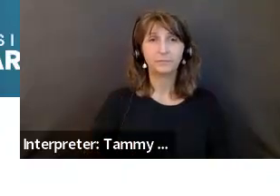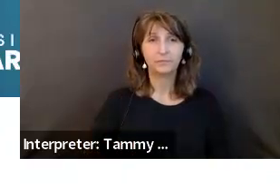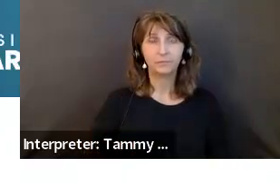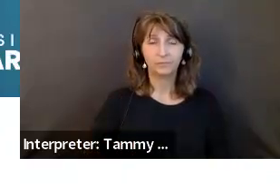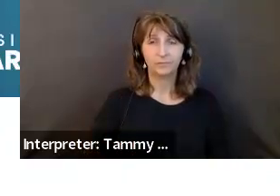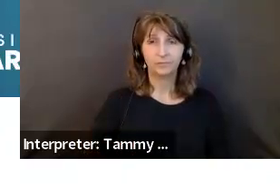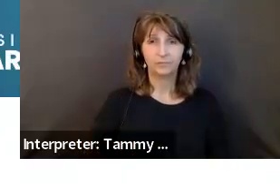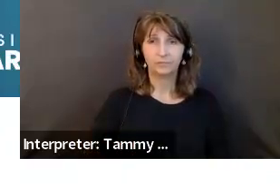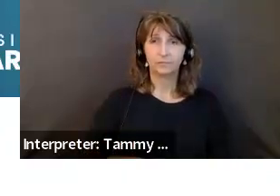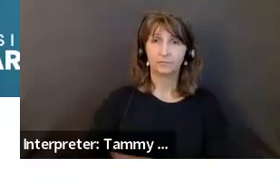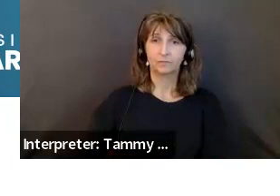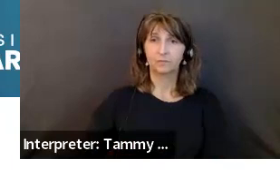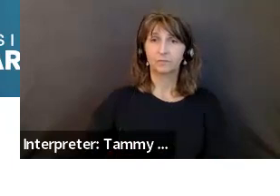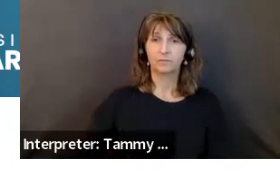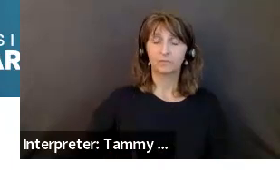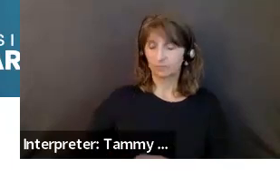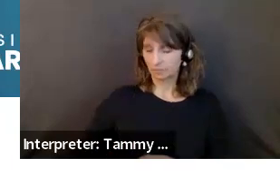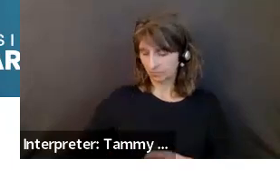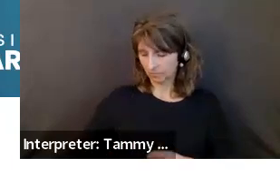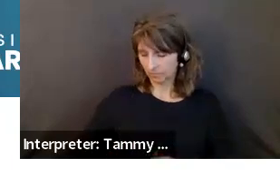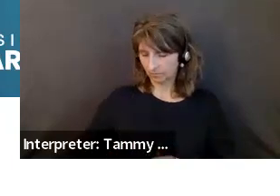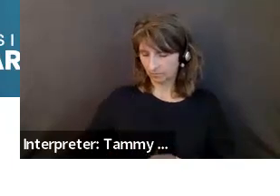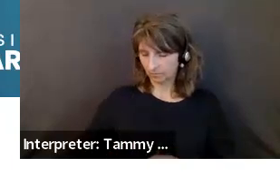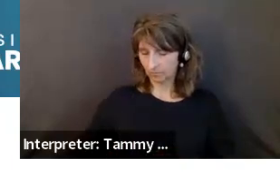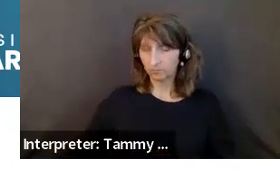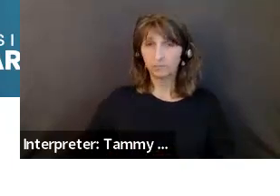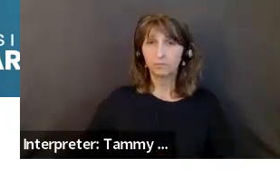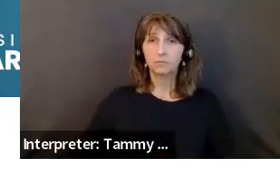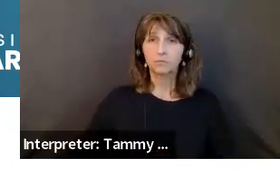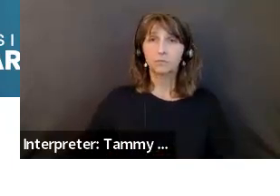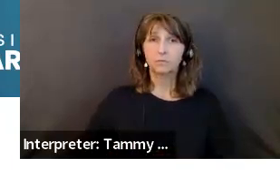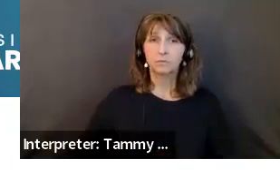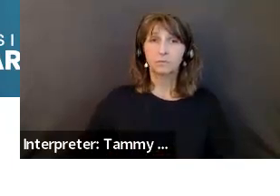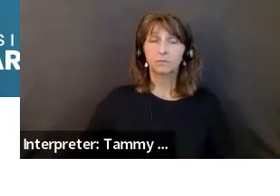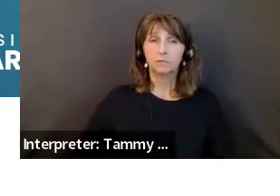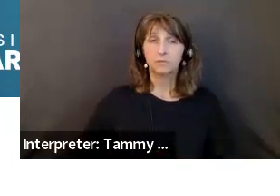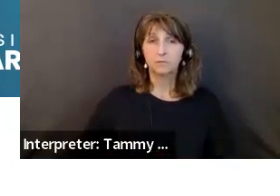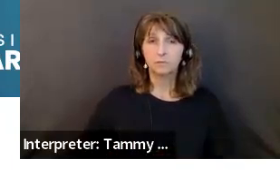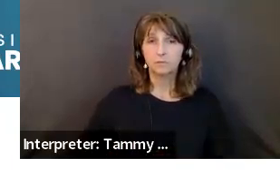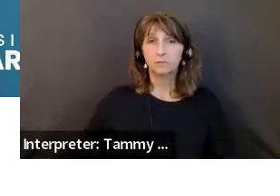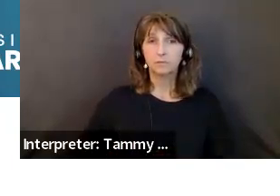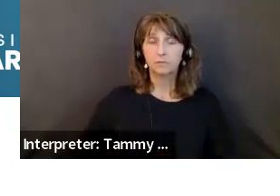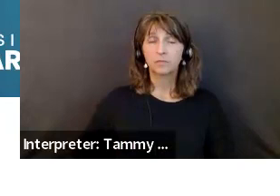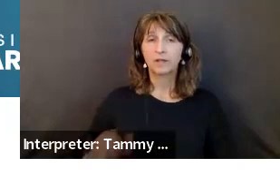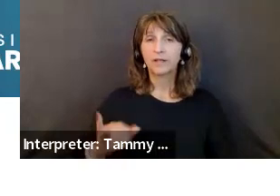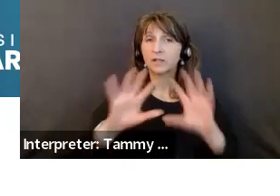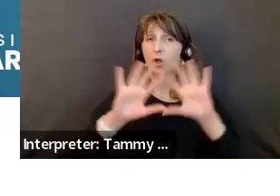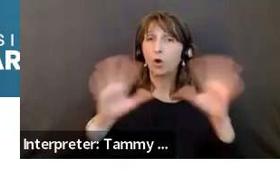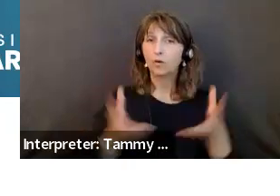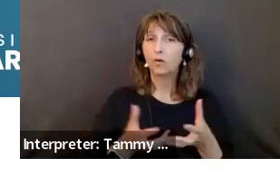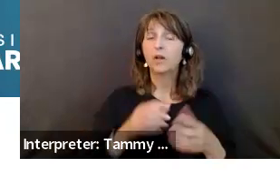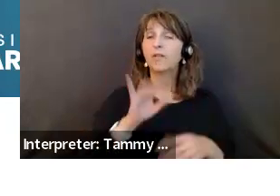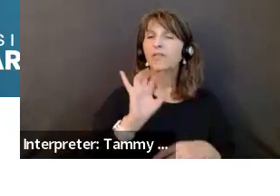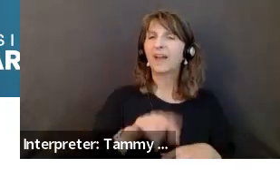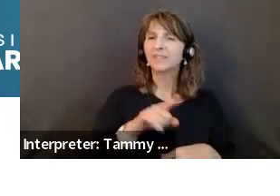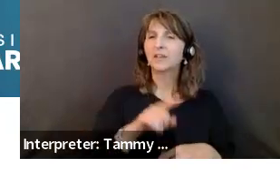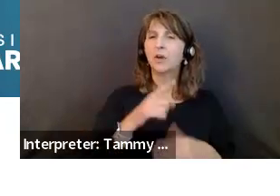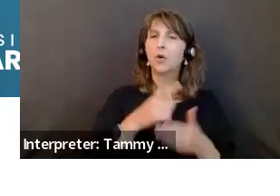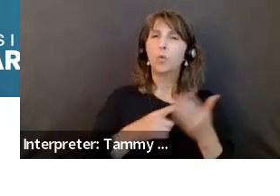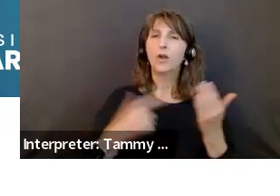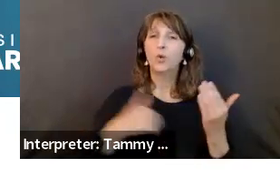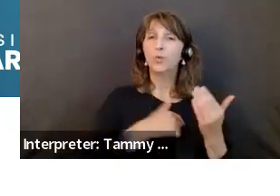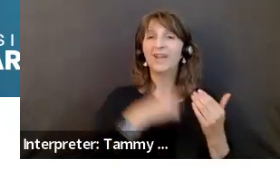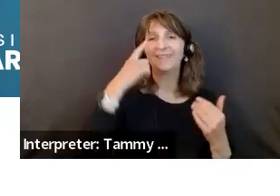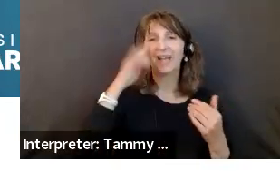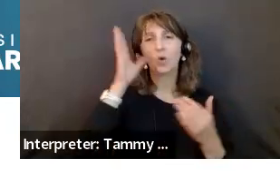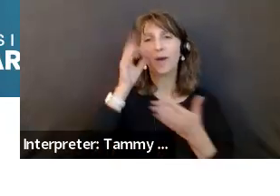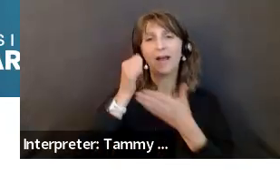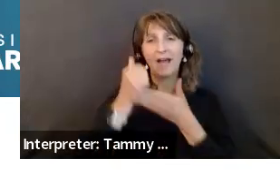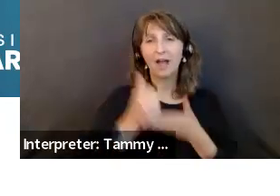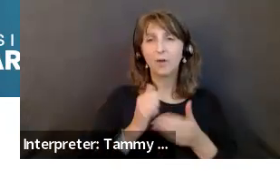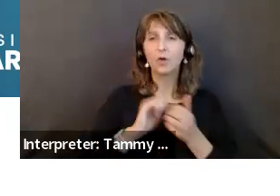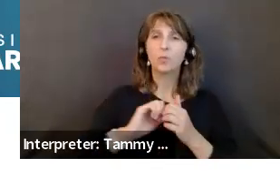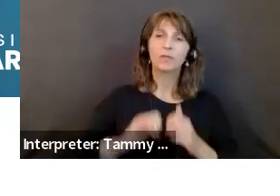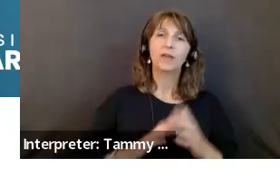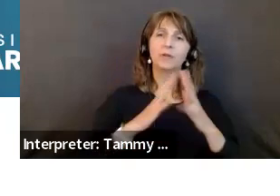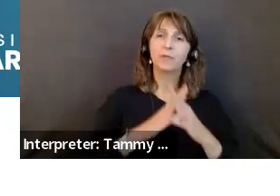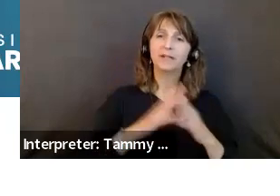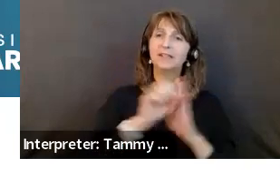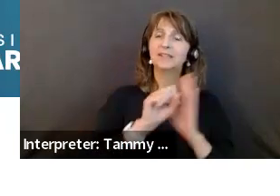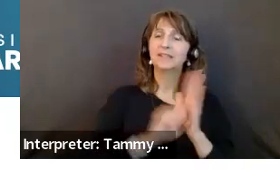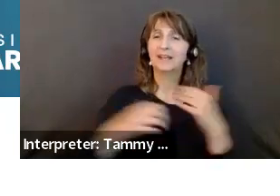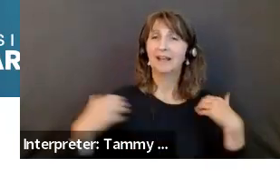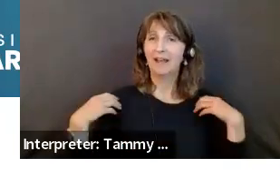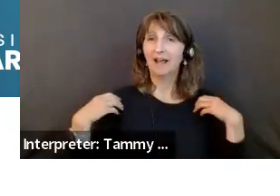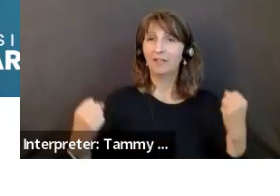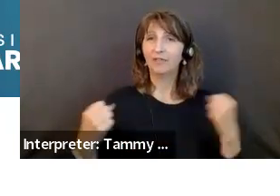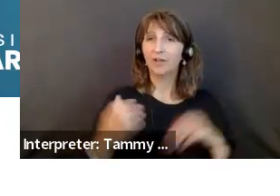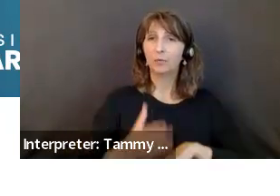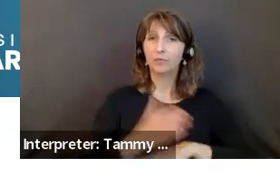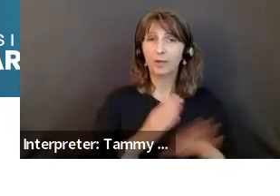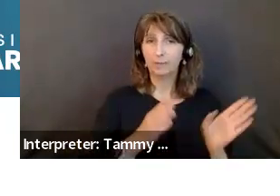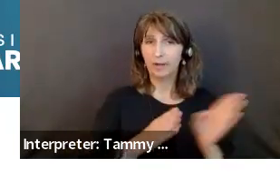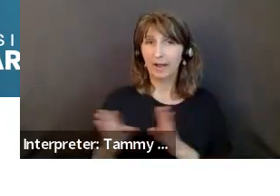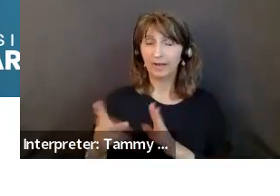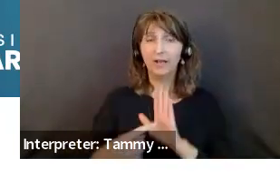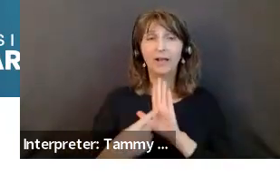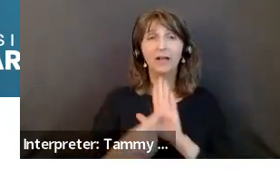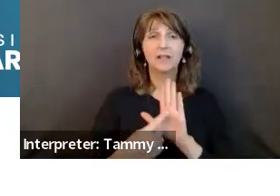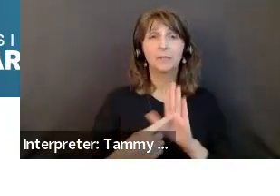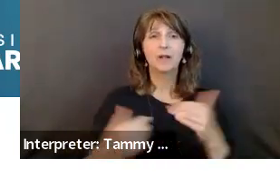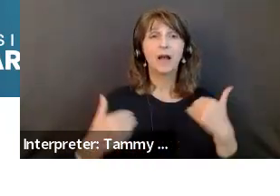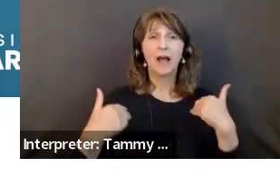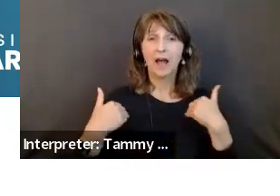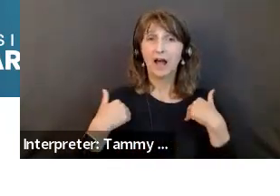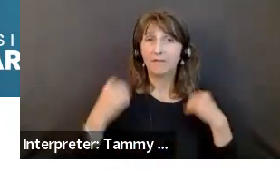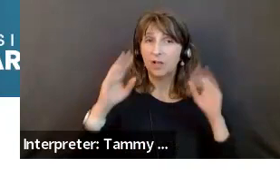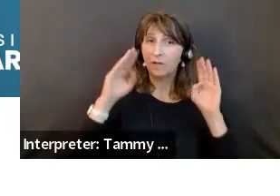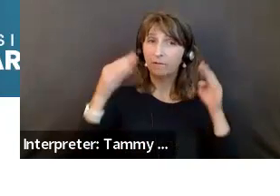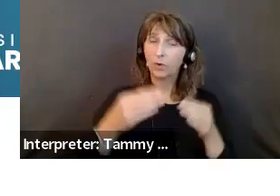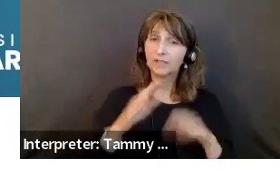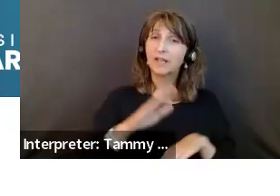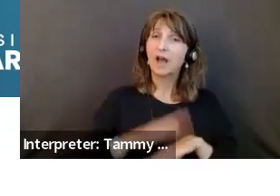We believe will assist in effectively implementing the state health improvement plan. And so those attributes include having an explicit focus on primary prevention.